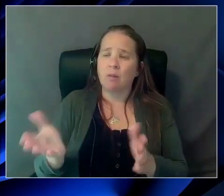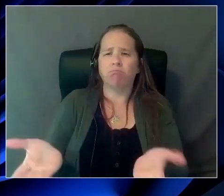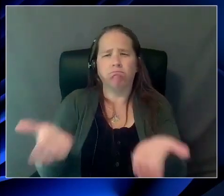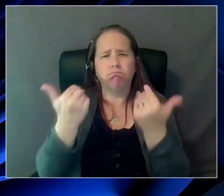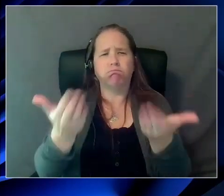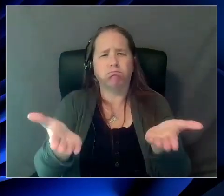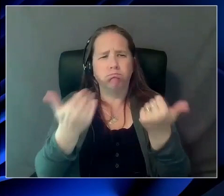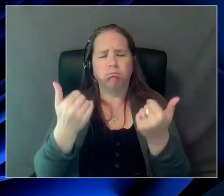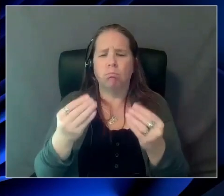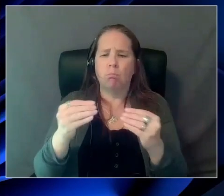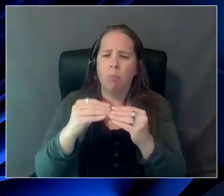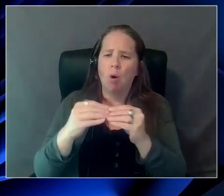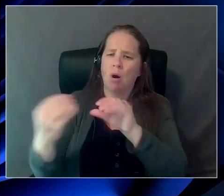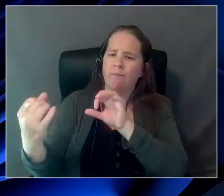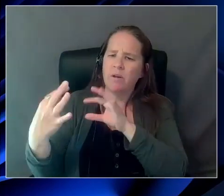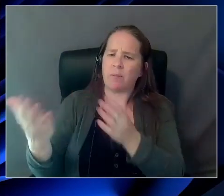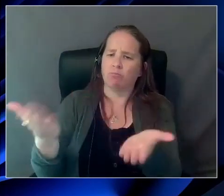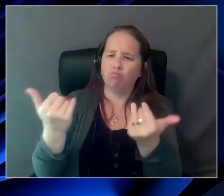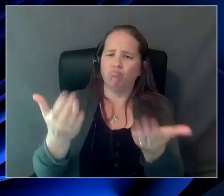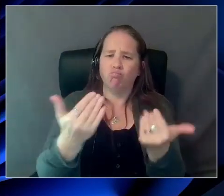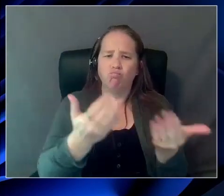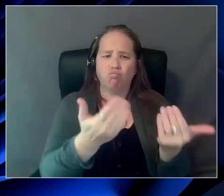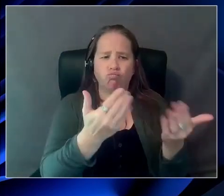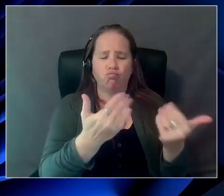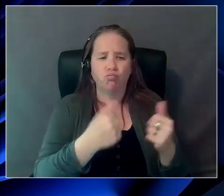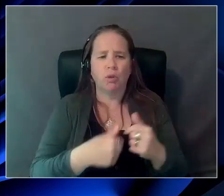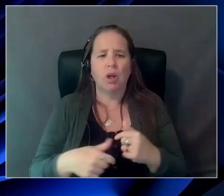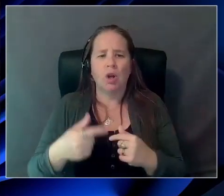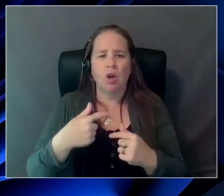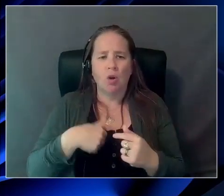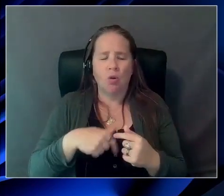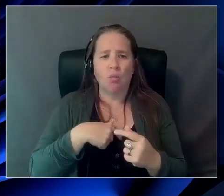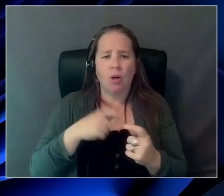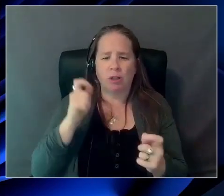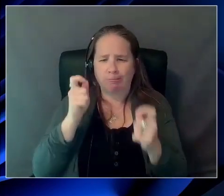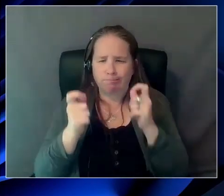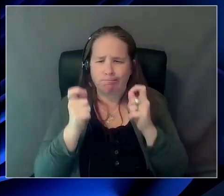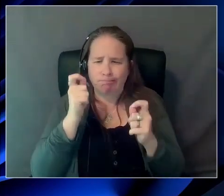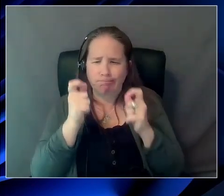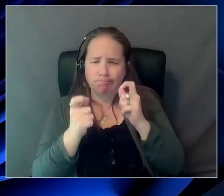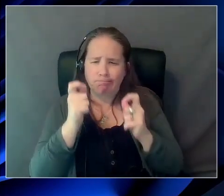We are continuing to reduce verbosity to help folks out.